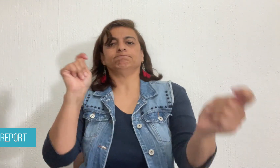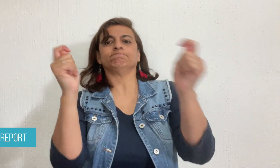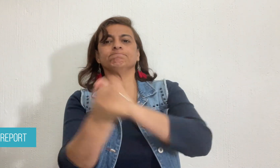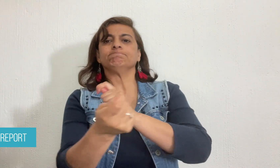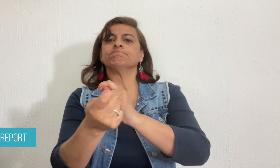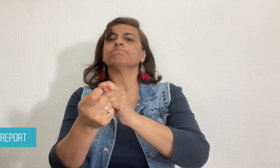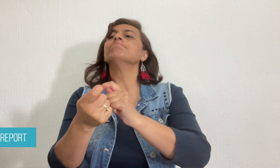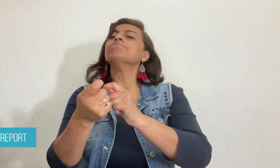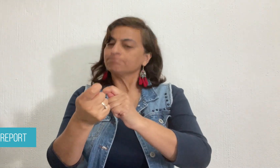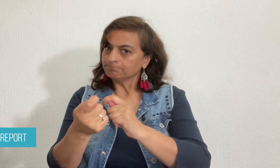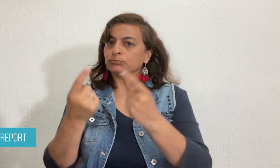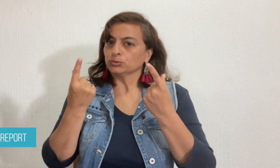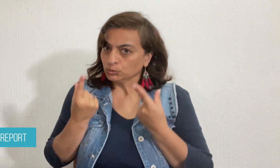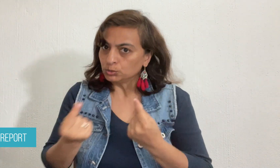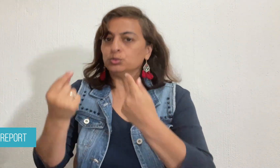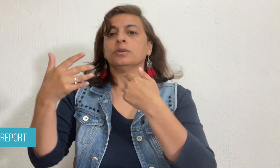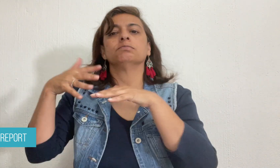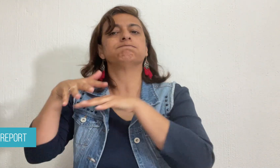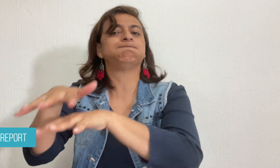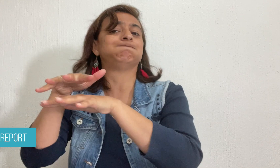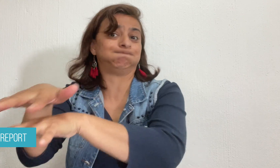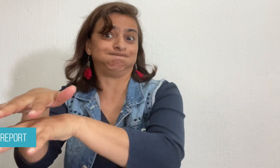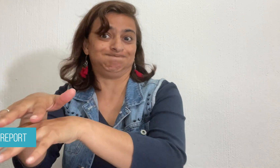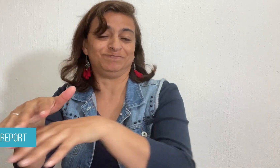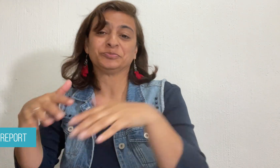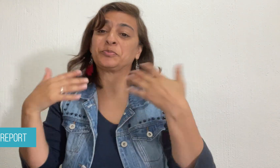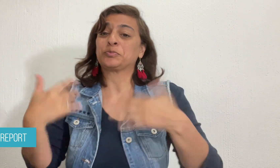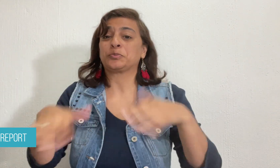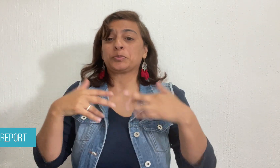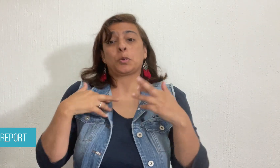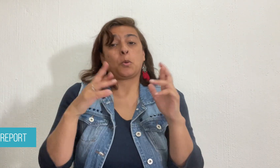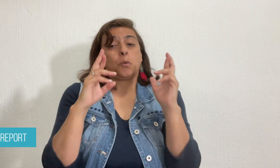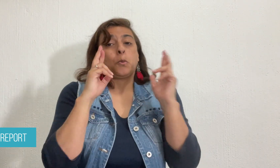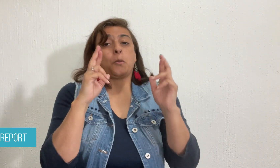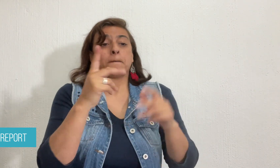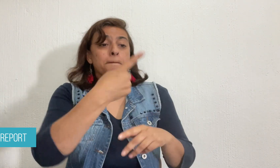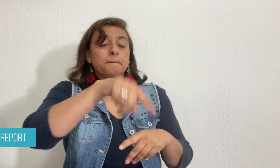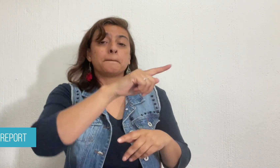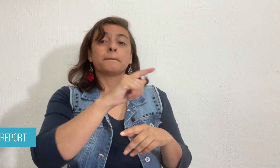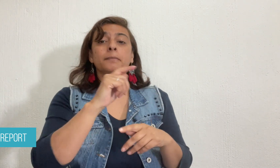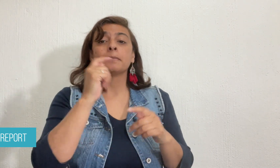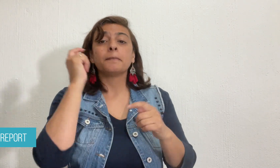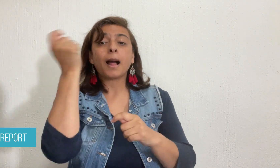but nothing has happened so far. They have talked,